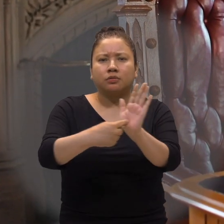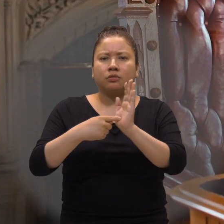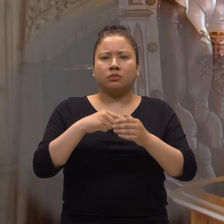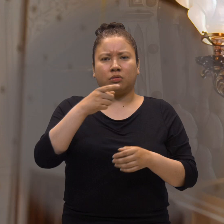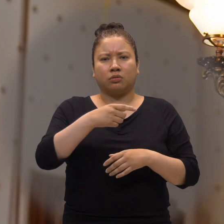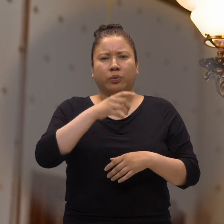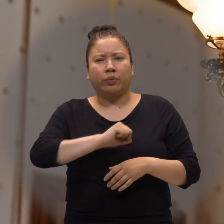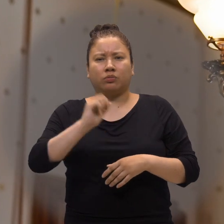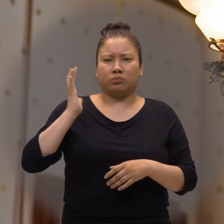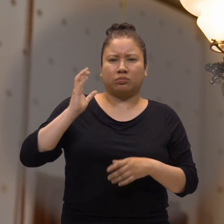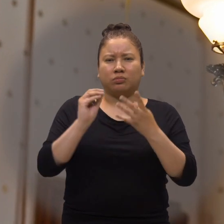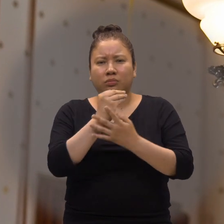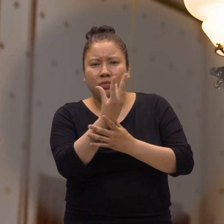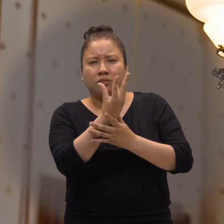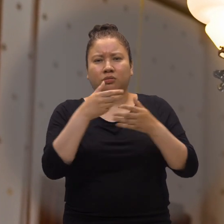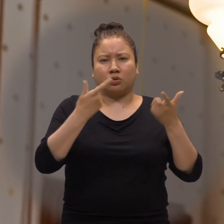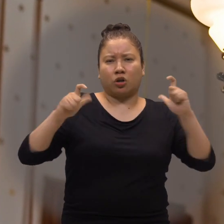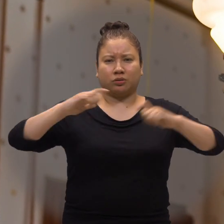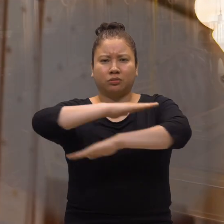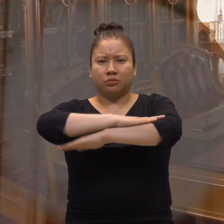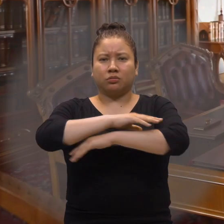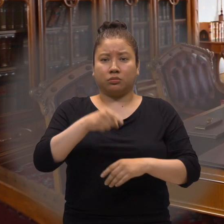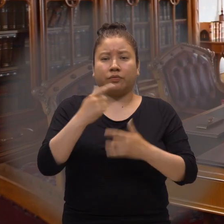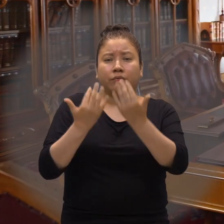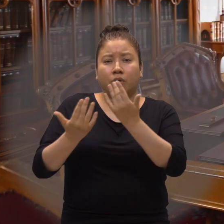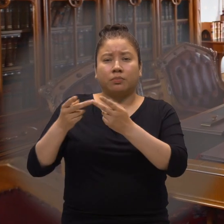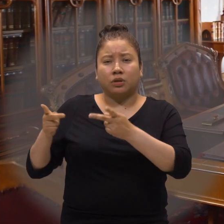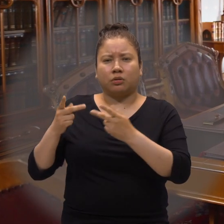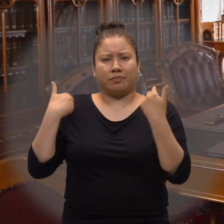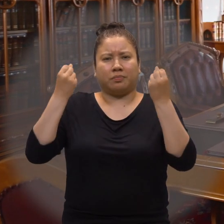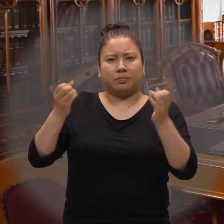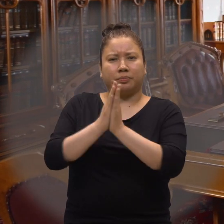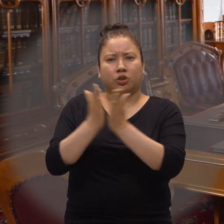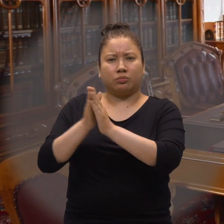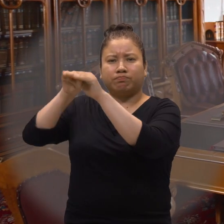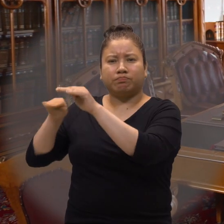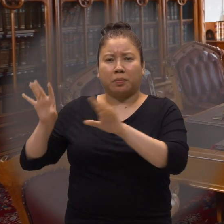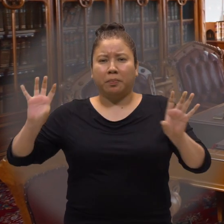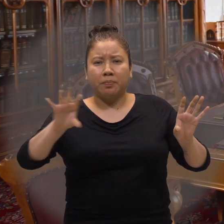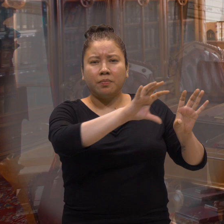the room features a gasolier over a massive table, a fireplace and many bookcases.